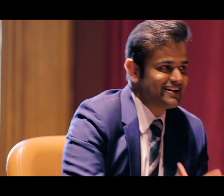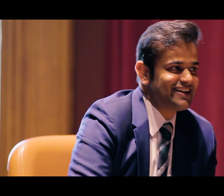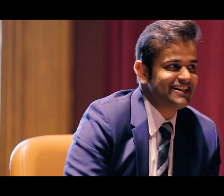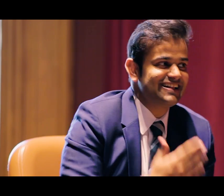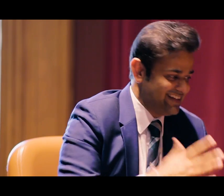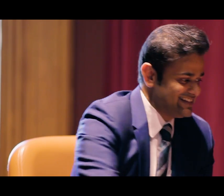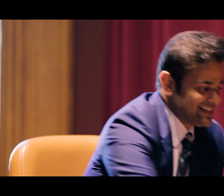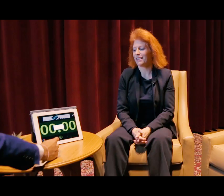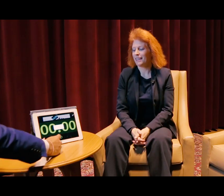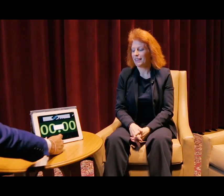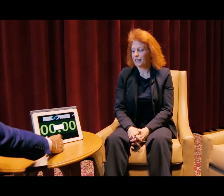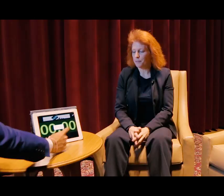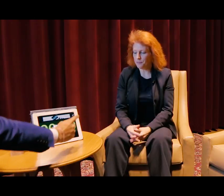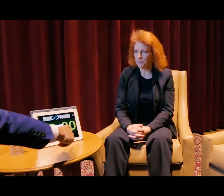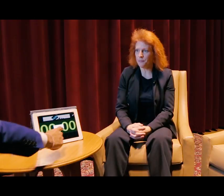Sorry, thank you so much.